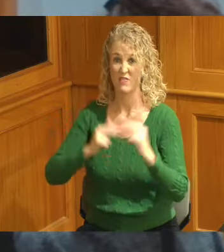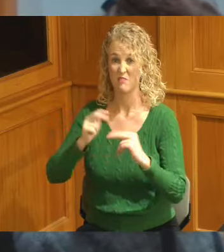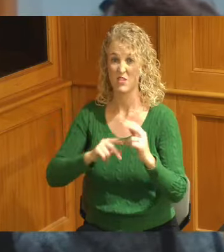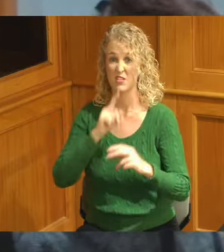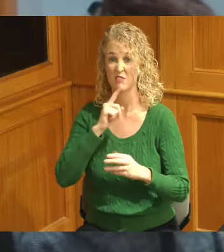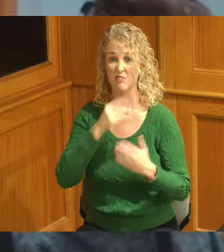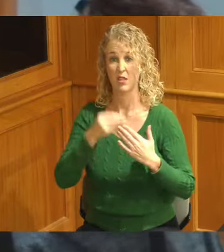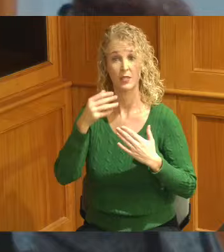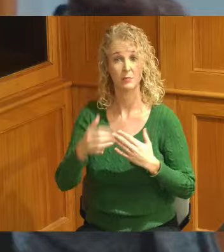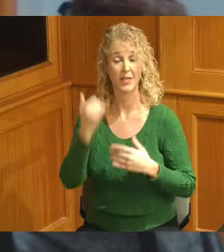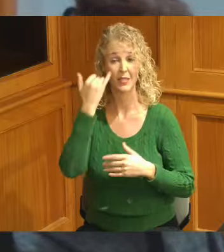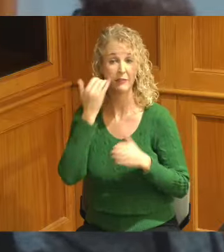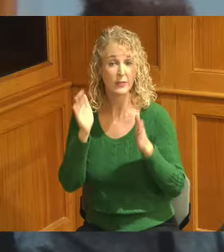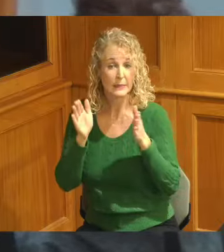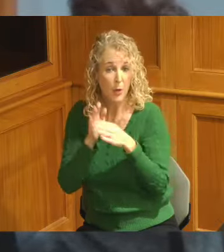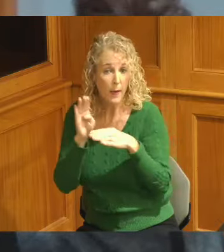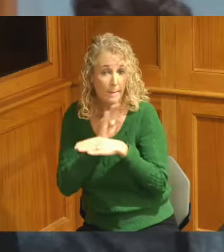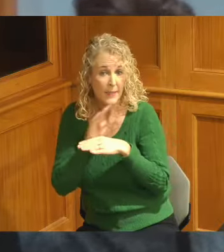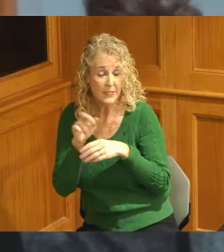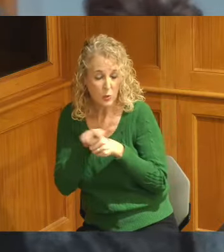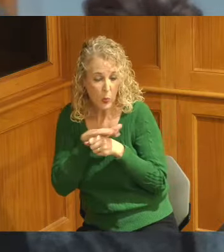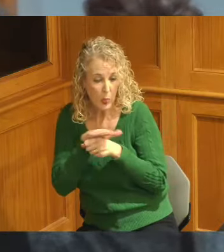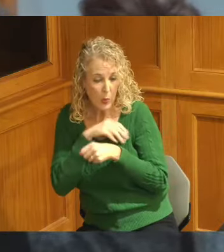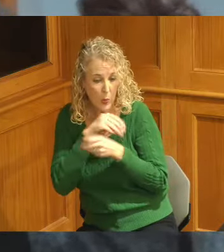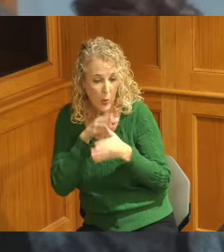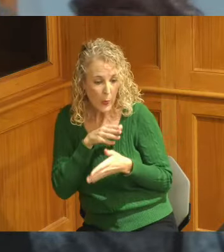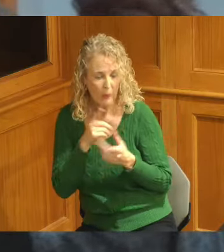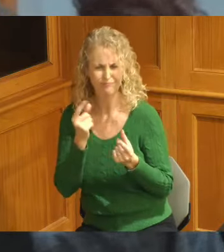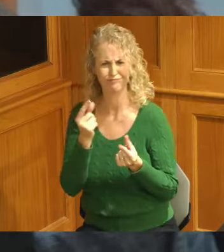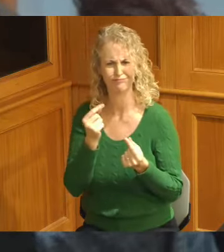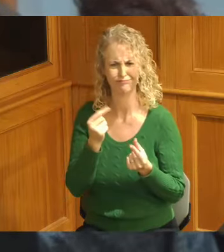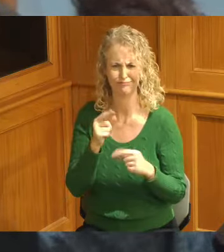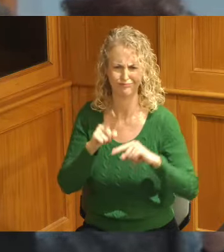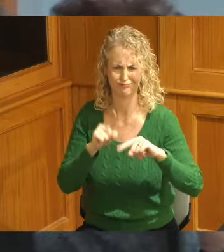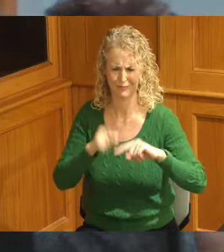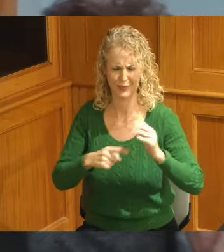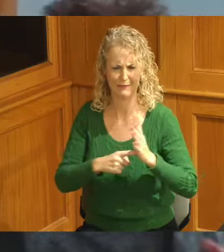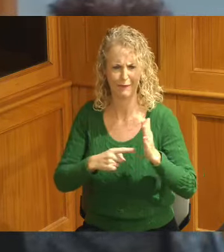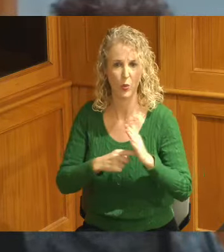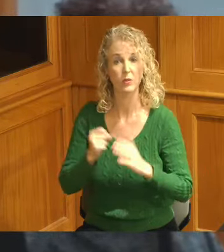especially if you're a small business or a local business owner. and so to be able to